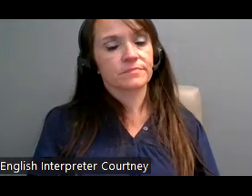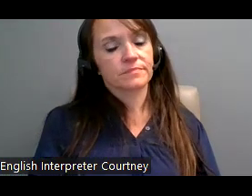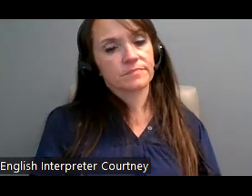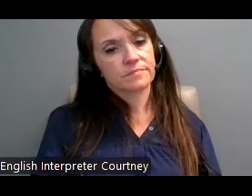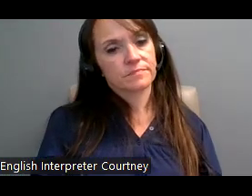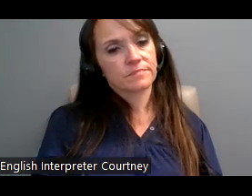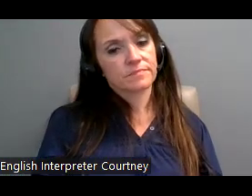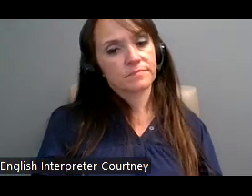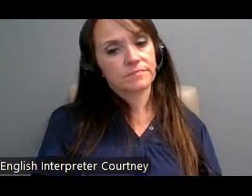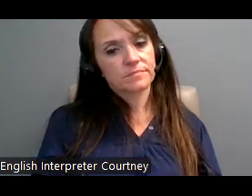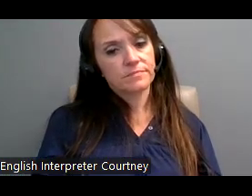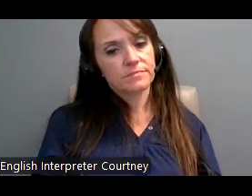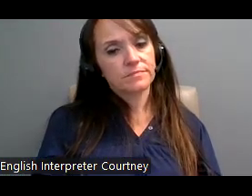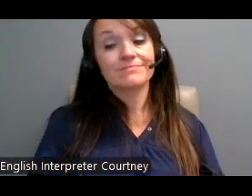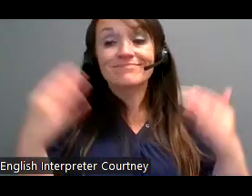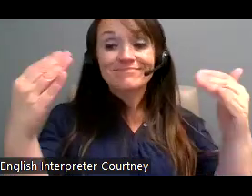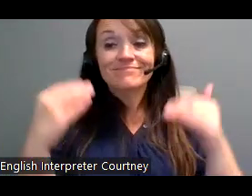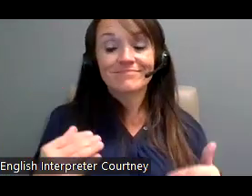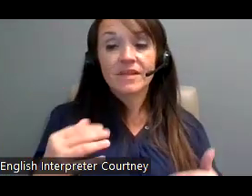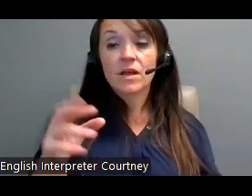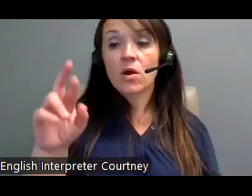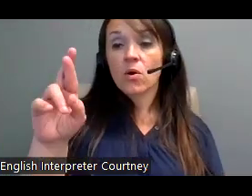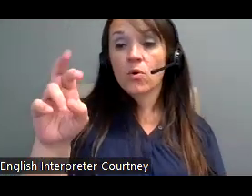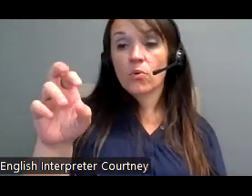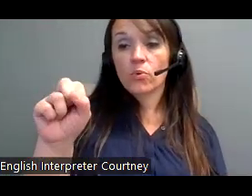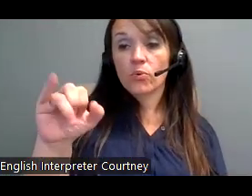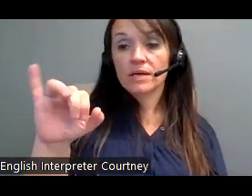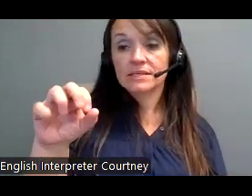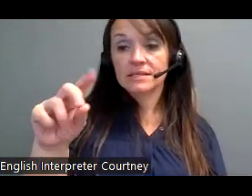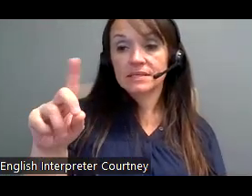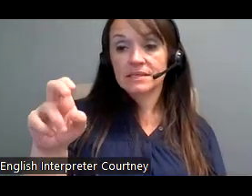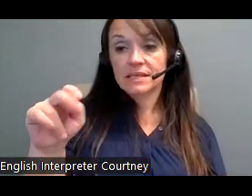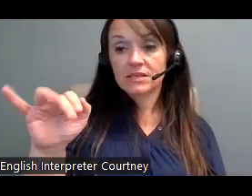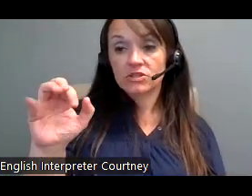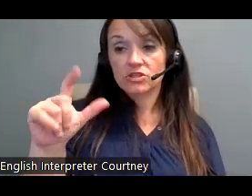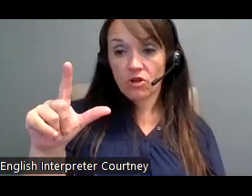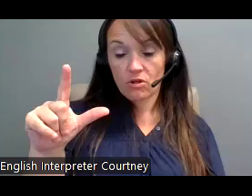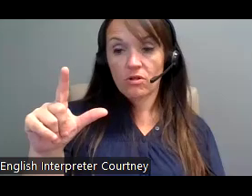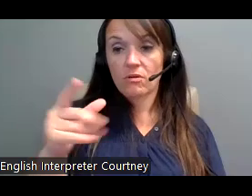is the residential component of the ID/RD waiver? Does the person have to live in the facility or